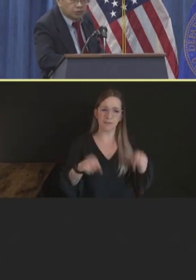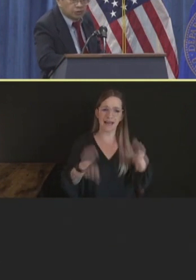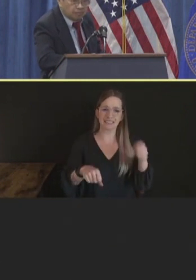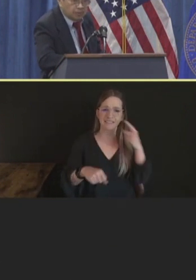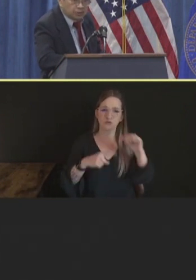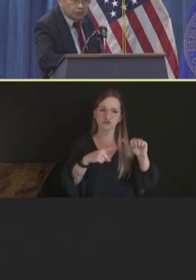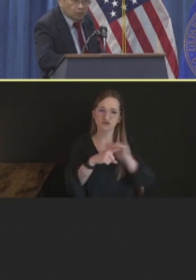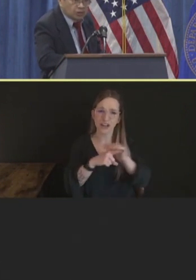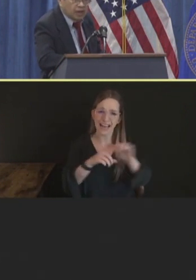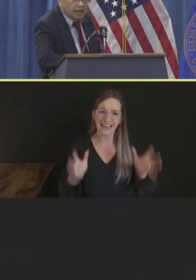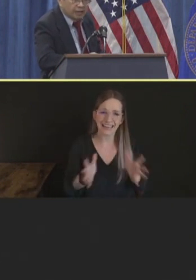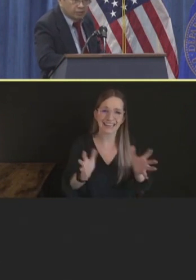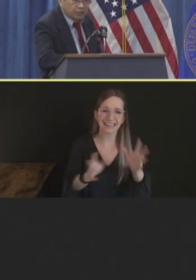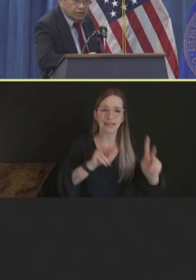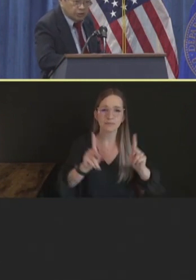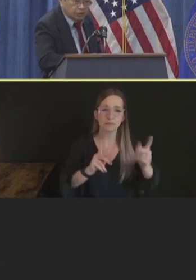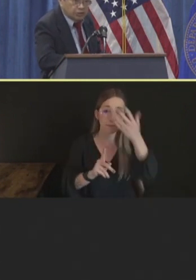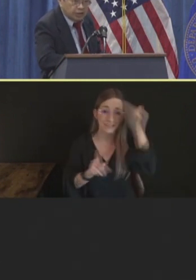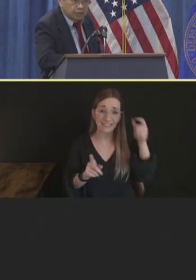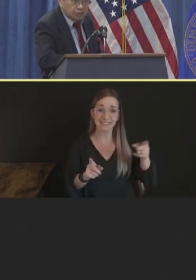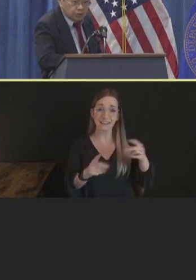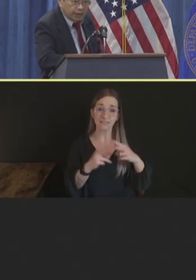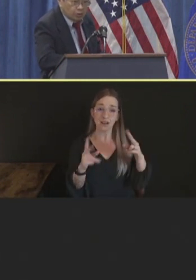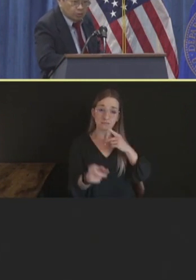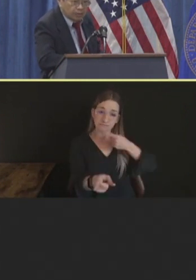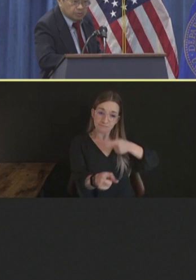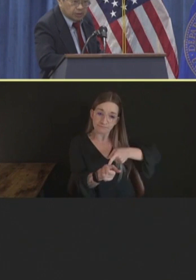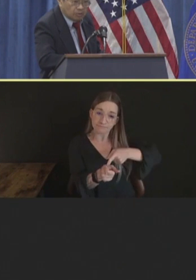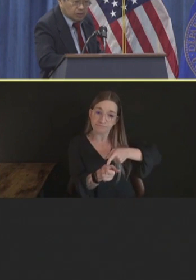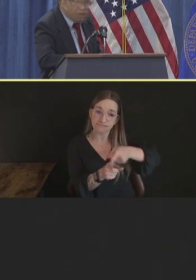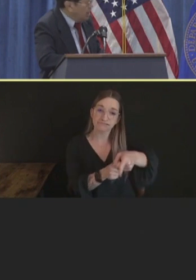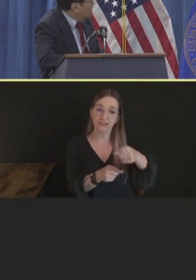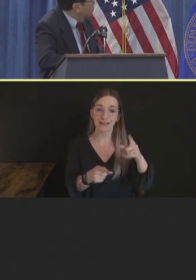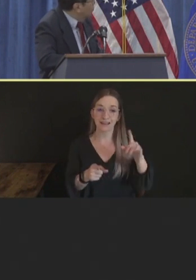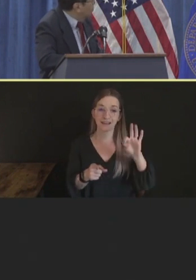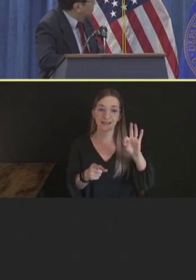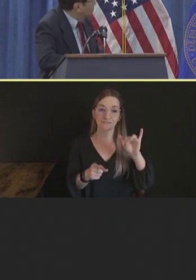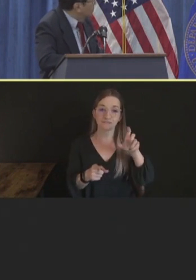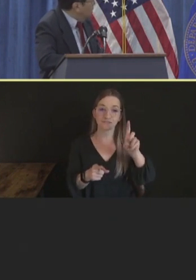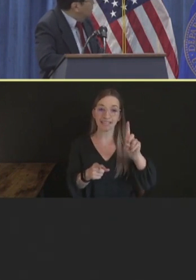epi skills, and each of these tend to be siloed by themselves previously.